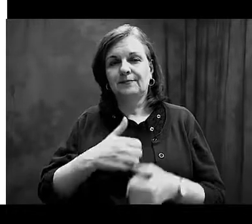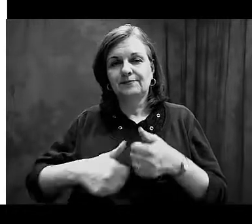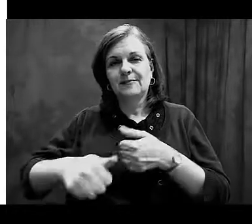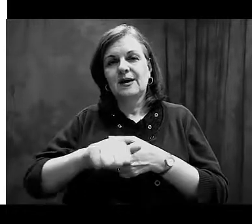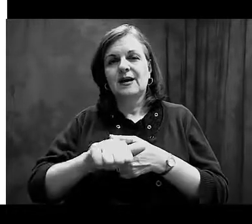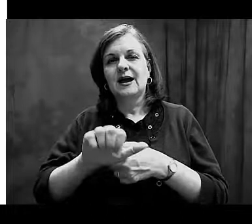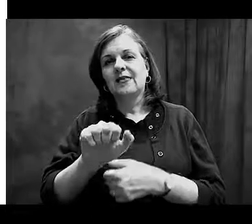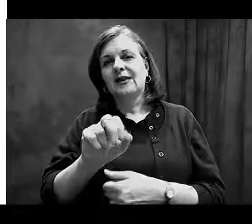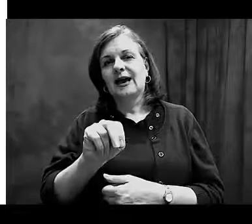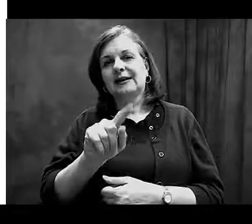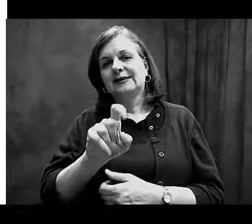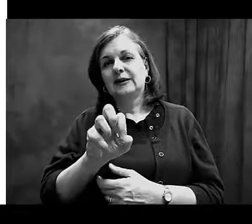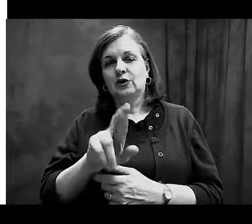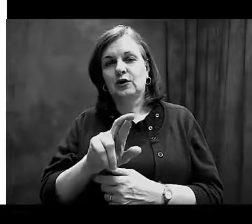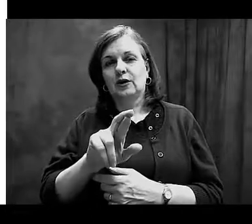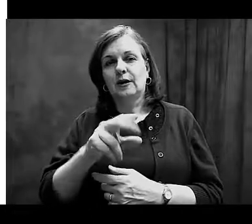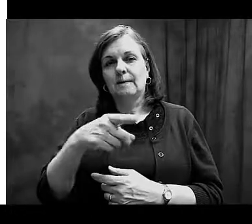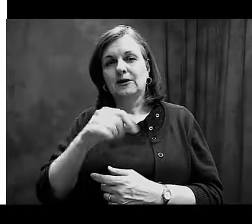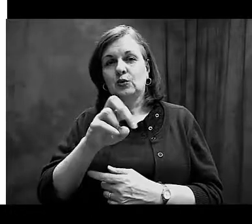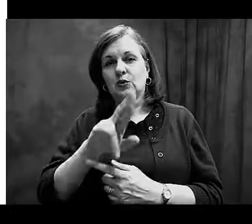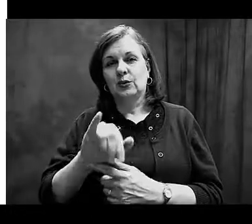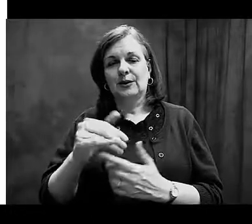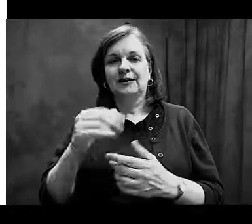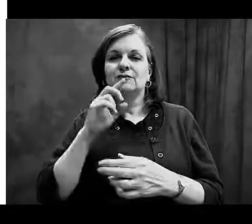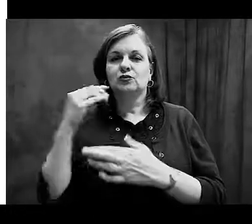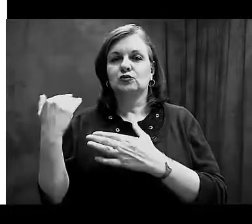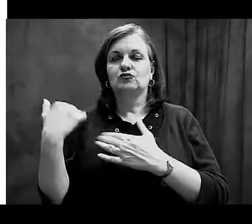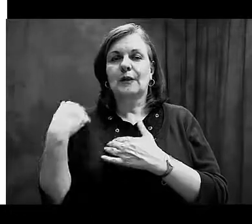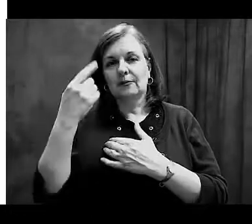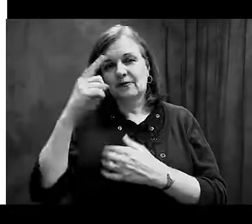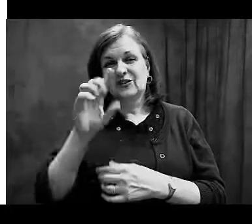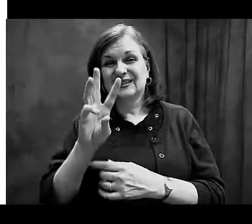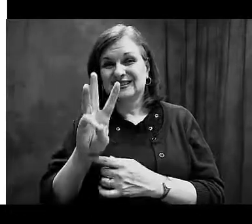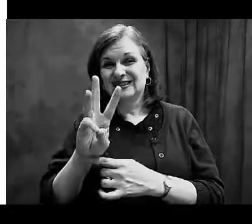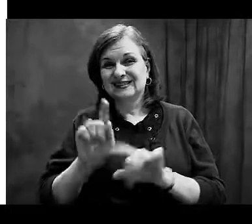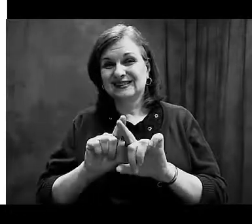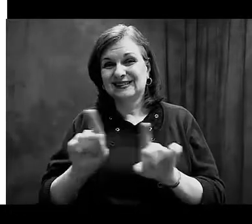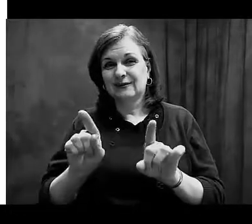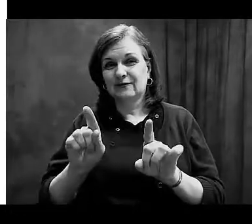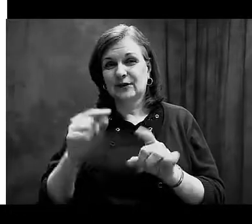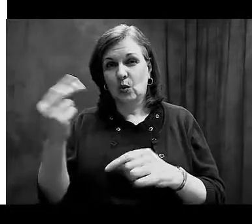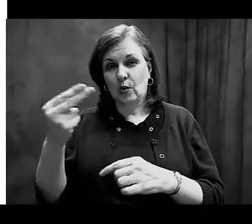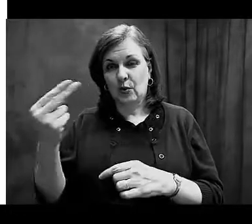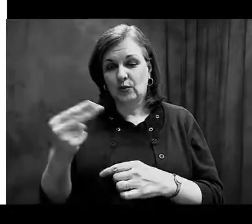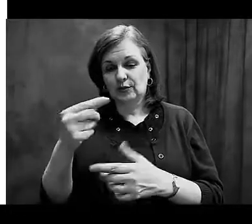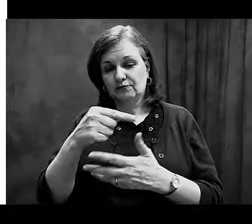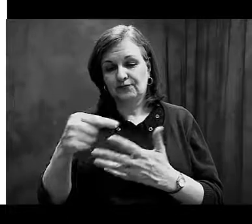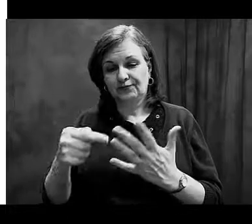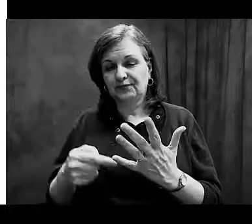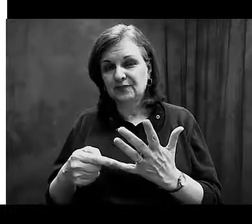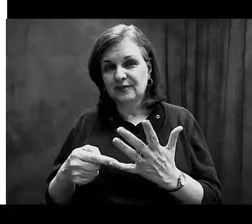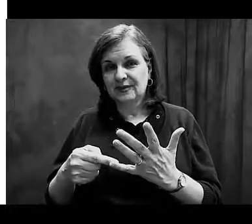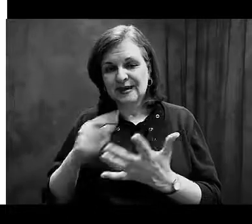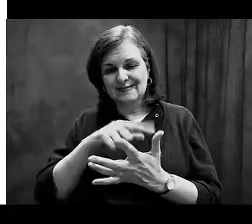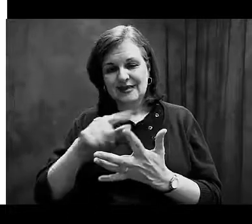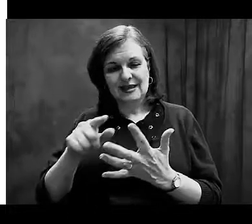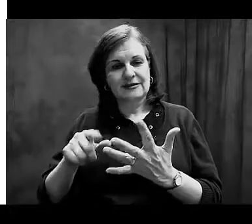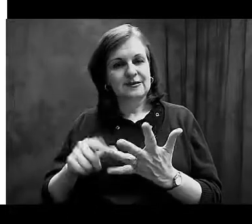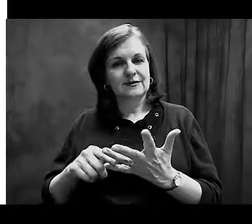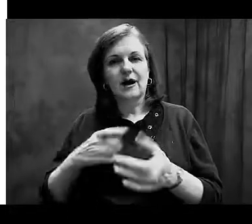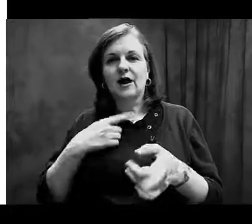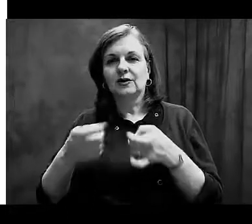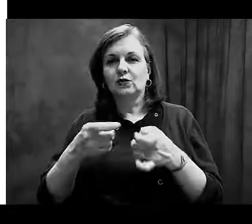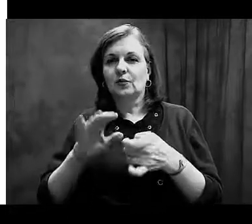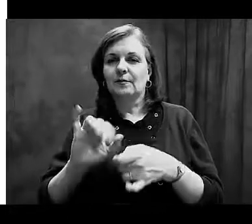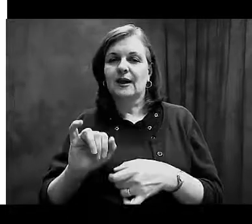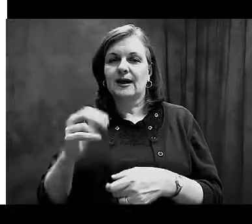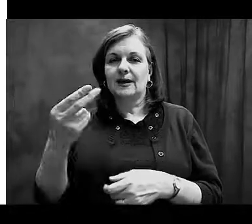the anterior pituitary is actually responsible for six different hormones and again their secretions are completely regulated by the